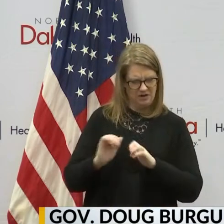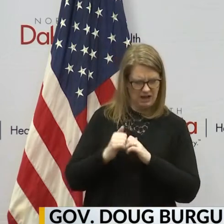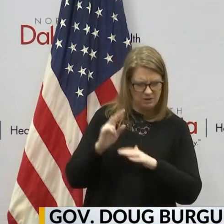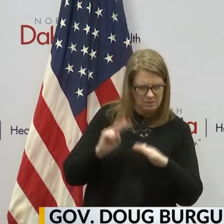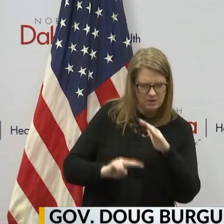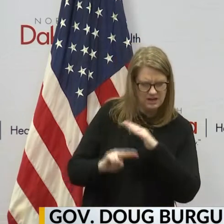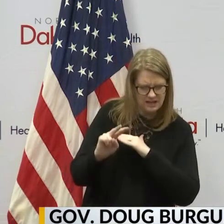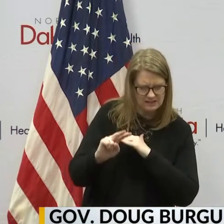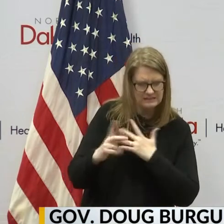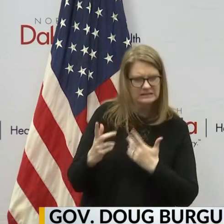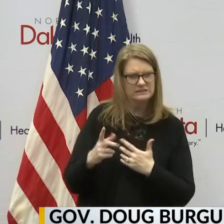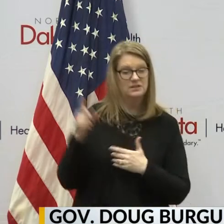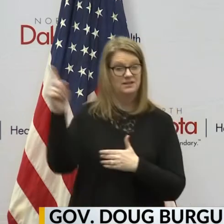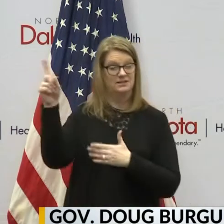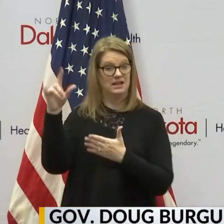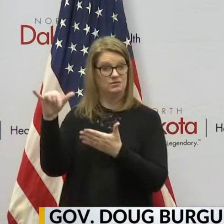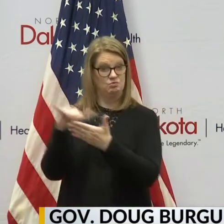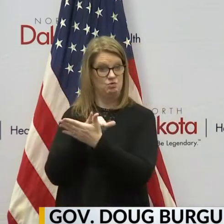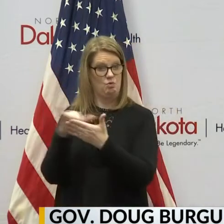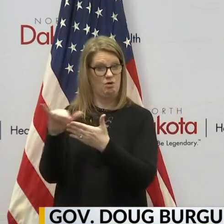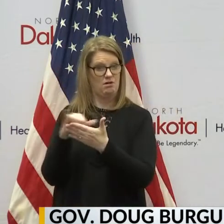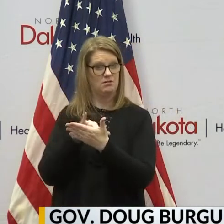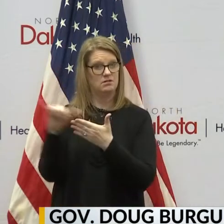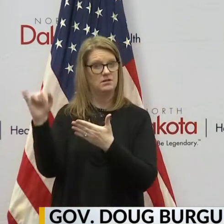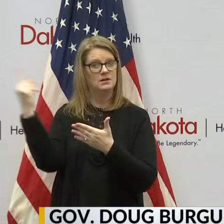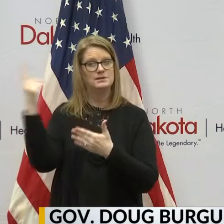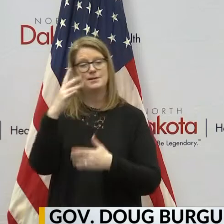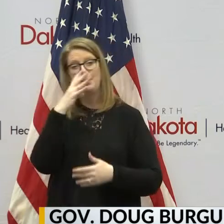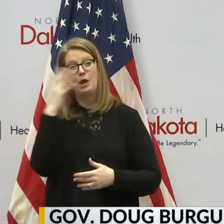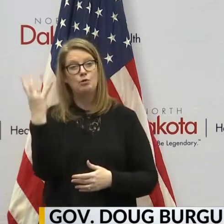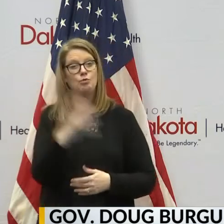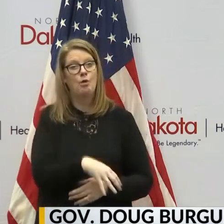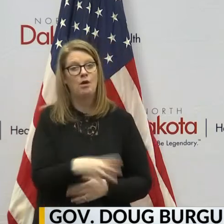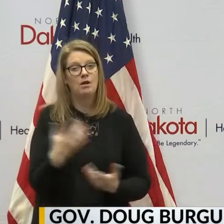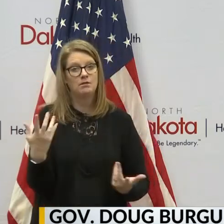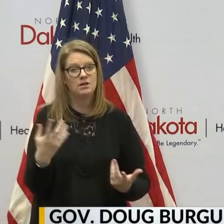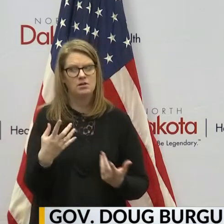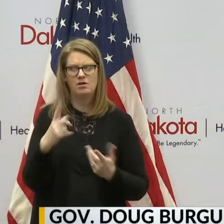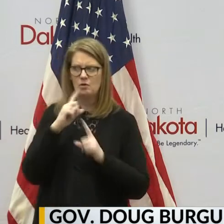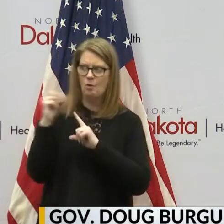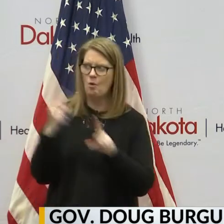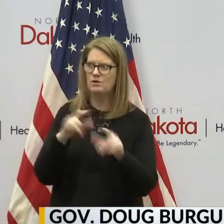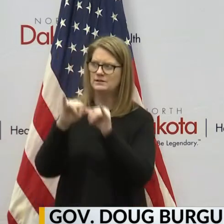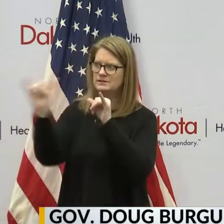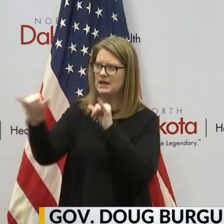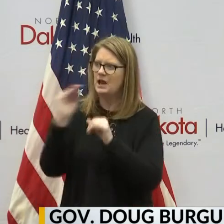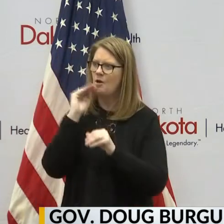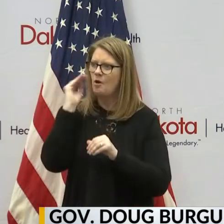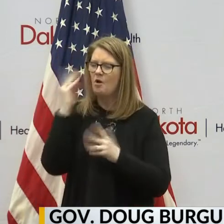REALLY UNDERSTAND HUMAN BEHAVIOR AND ITS LIKELY THAT IF A PLACE LIKE NEW YORK IF